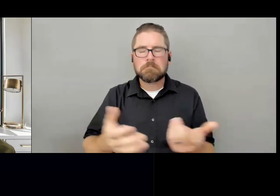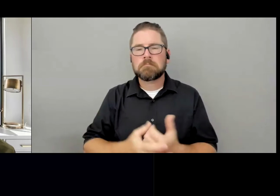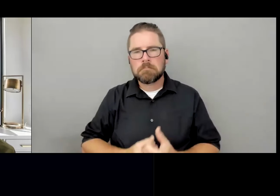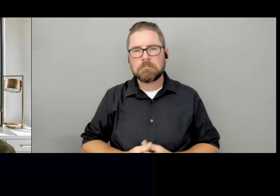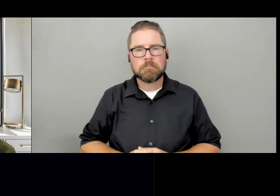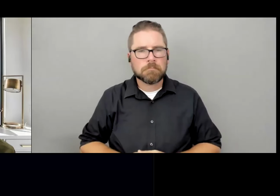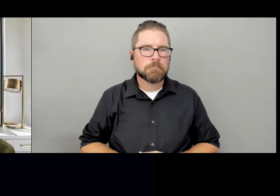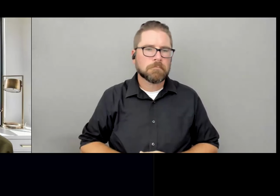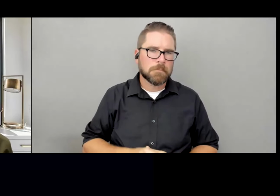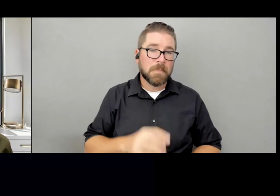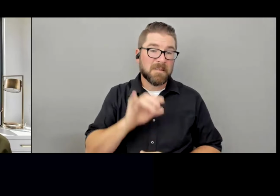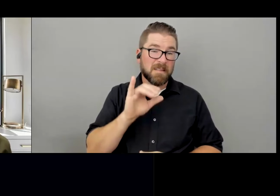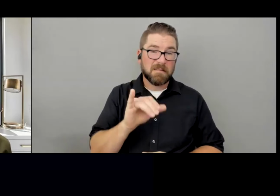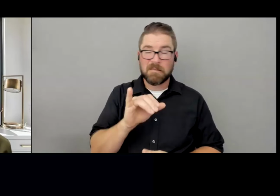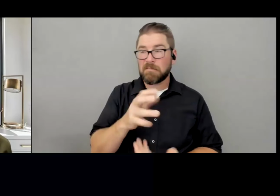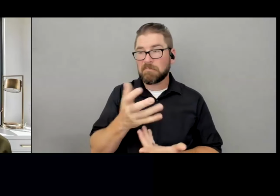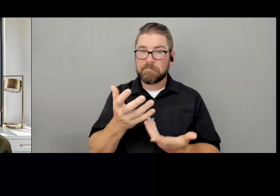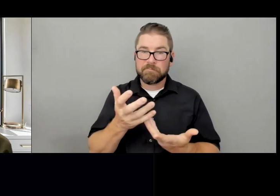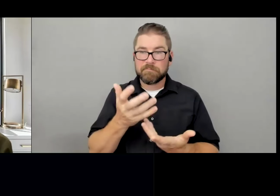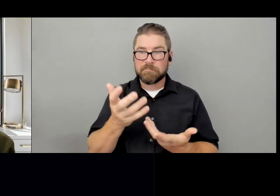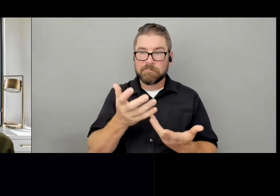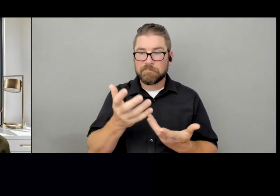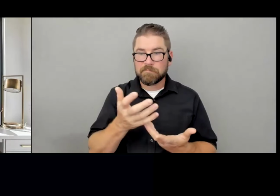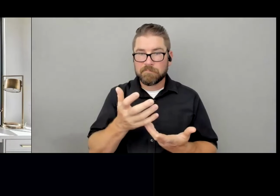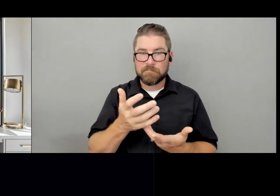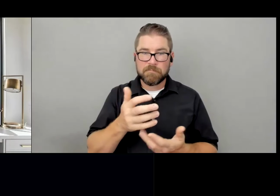part of the reason too. And it seems like a model that people are comfortable with.